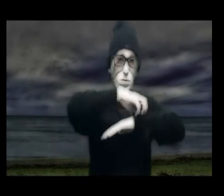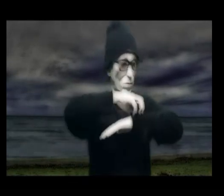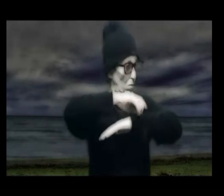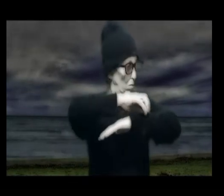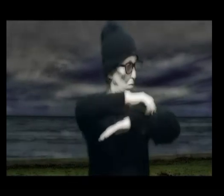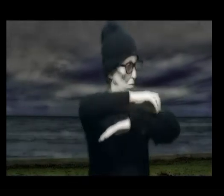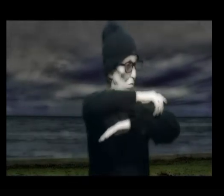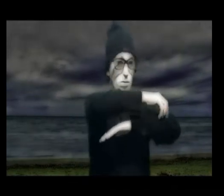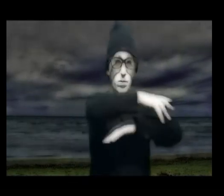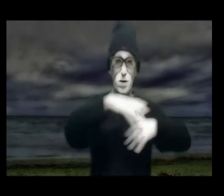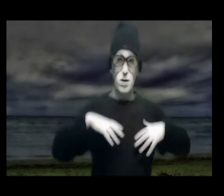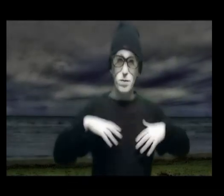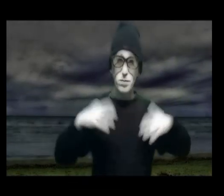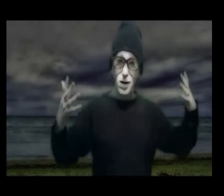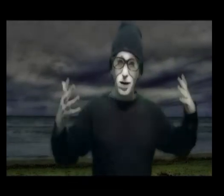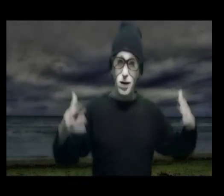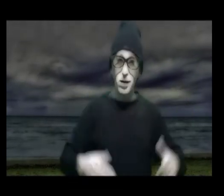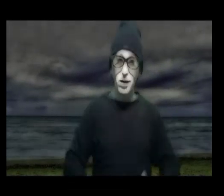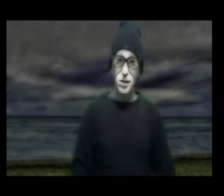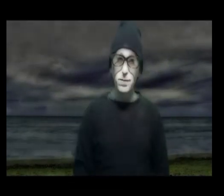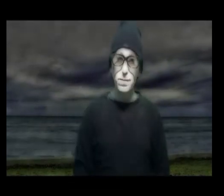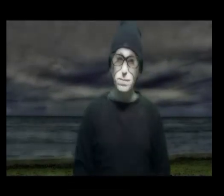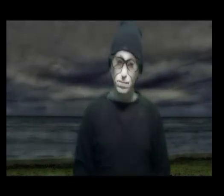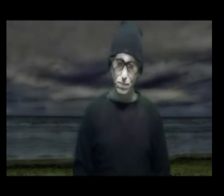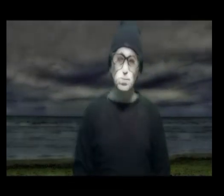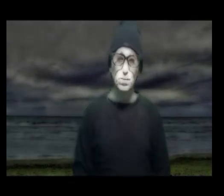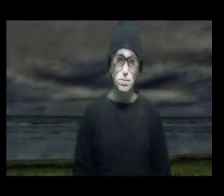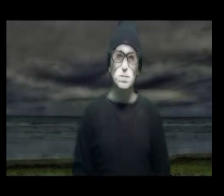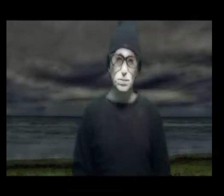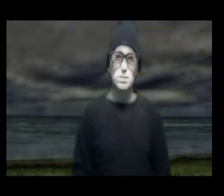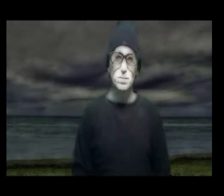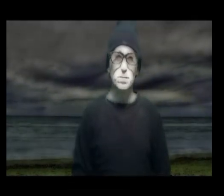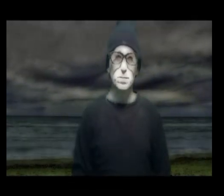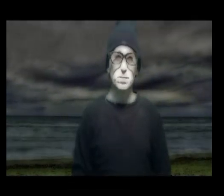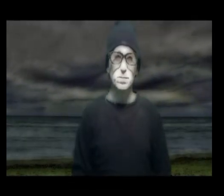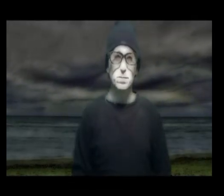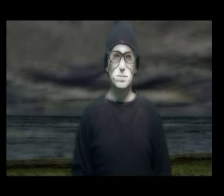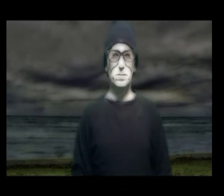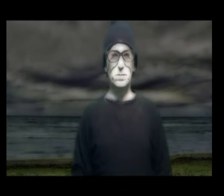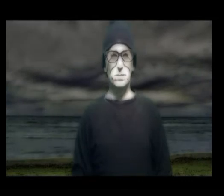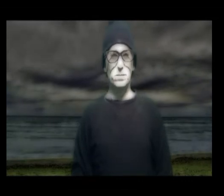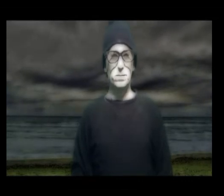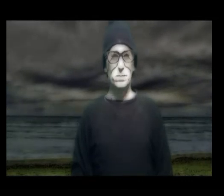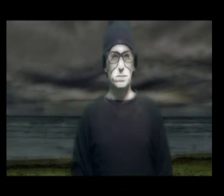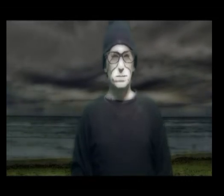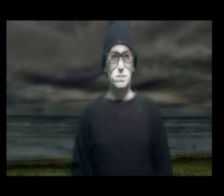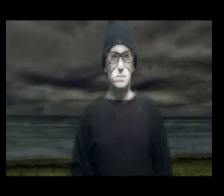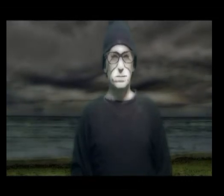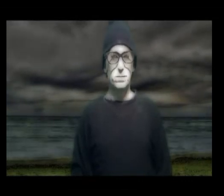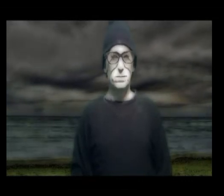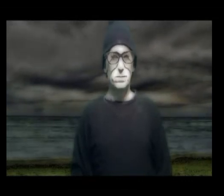What actually happened was the pigs stayed underwater then drifted downshore then back onto land free and happy as ever 00:01:55.000,00:0:38.000 Eh hold on. Ah yes. Mr and Mrs Unsuspecting pushover. I checked your baby now aged 3. I checked it thoroughly. I have no real test or science but i know what the problem is. Yes. Your baby is mentally ill.